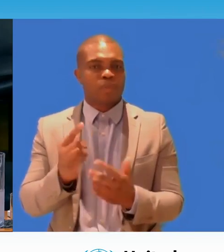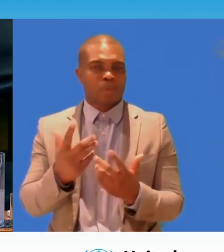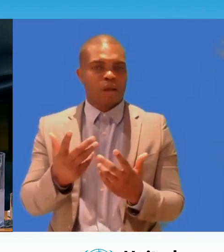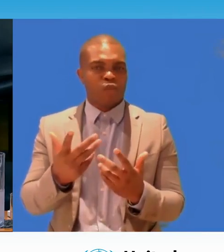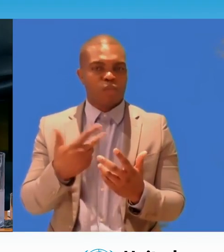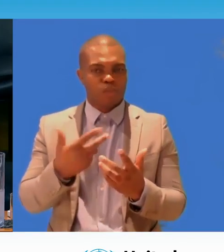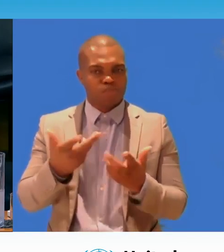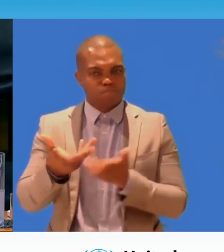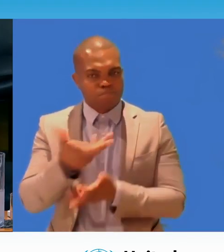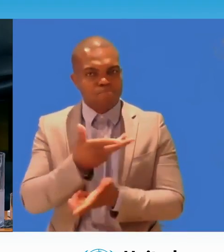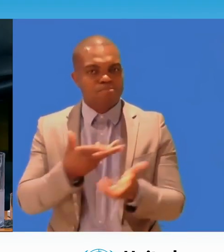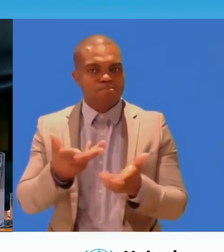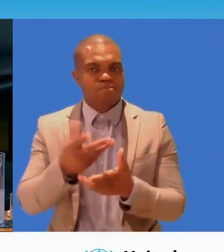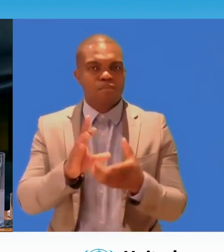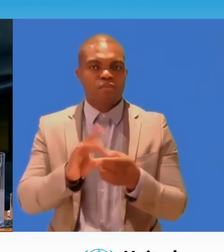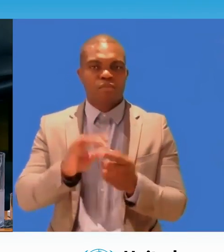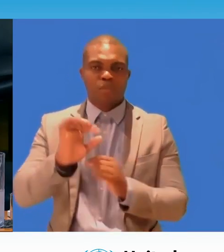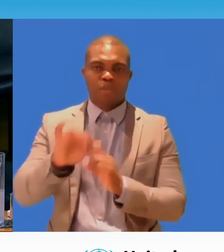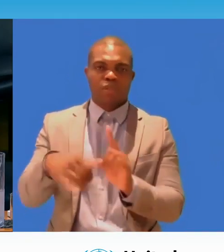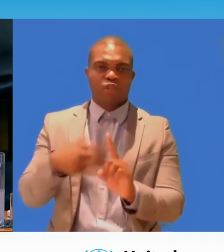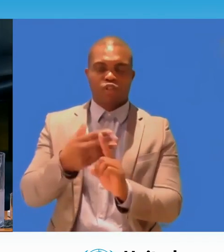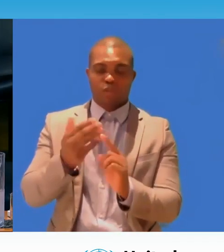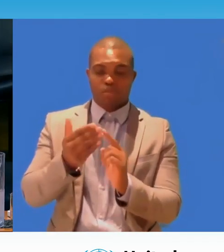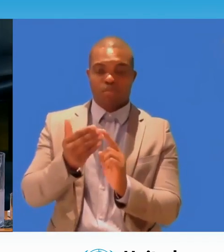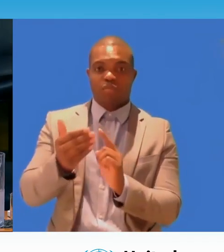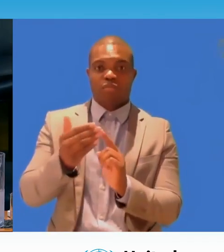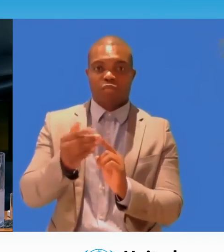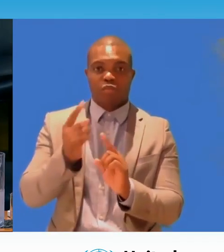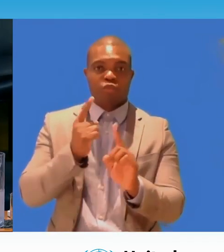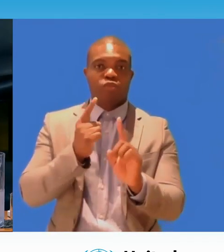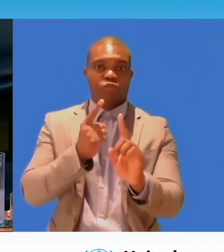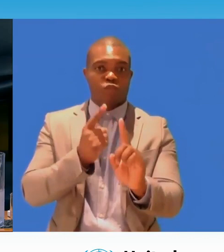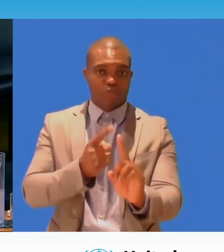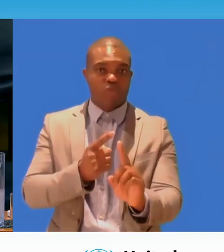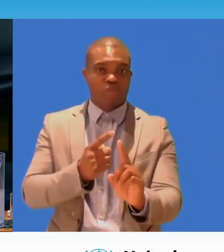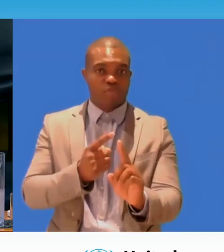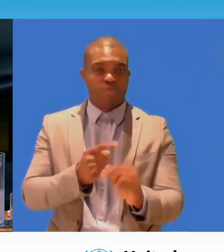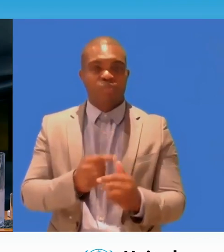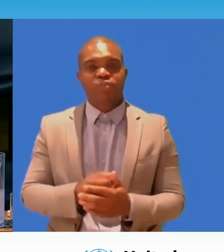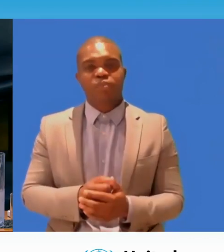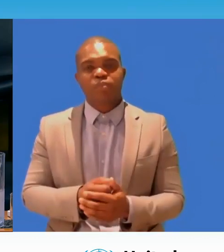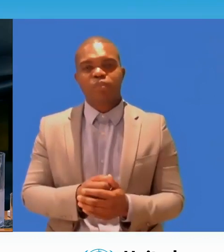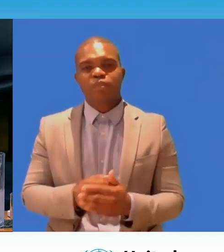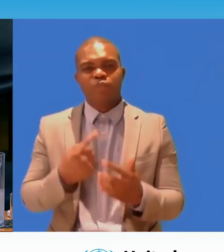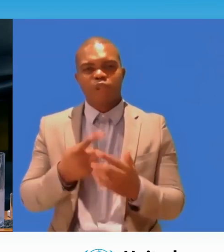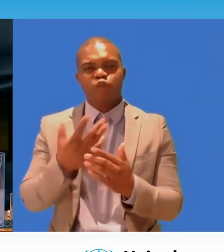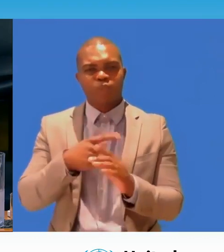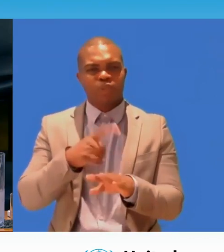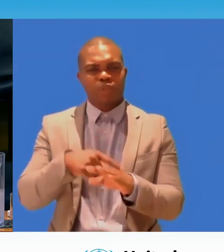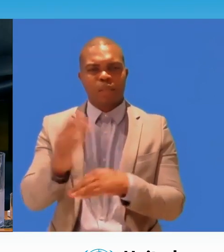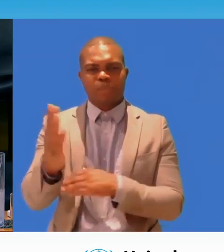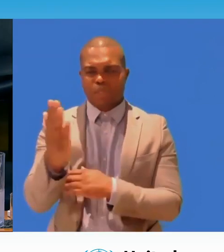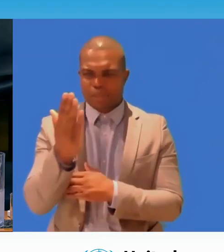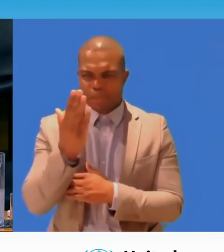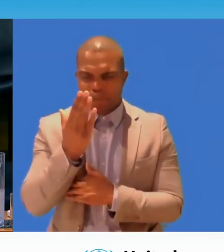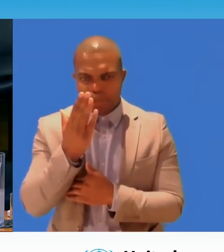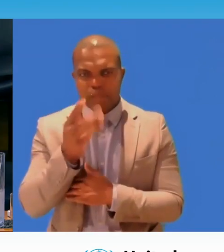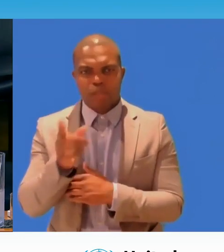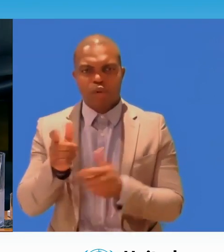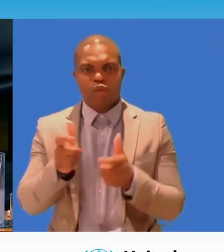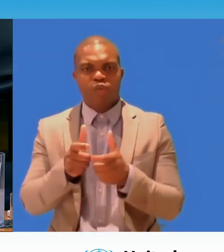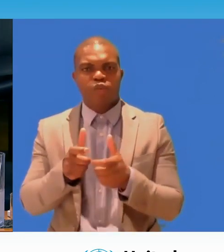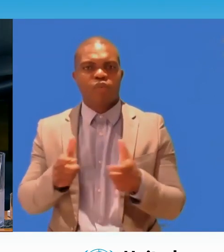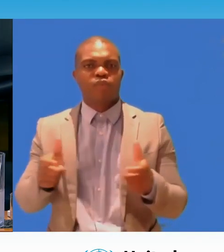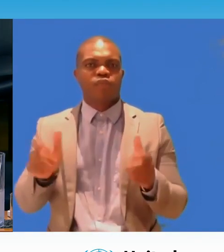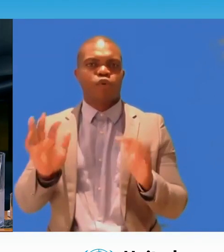the future which is kickstarting that process what we see on the ground through the operation